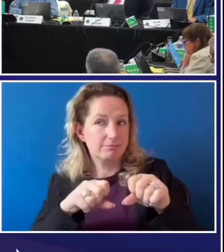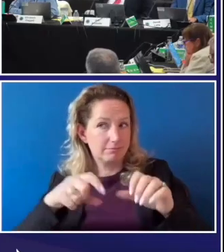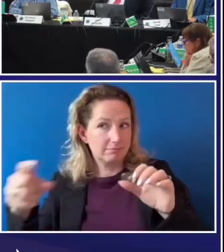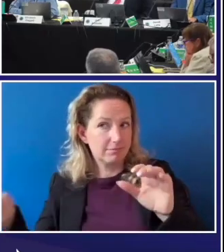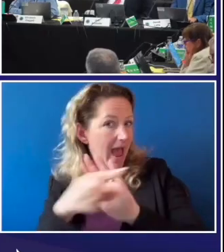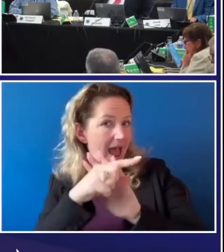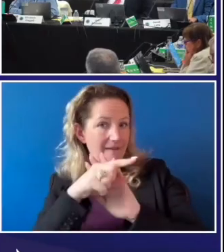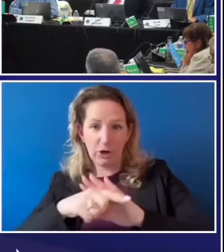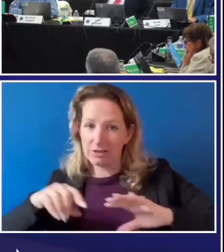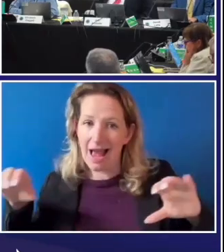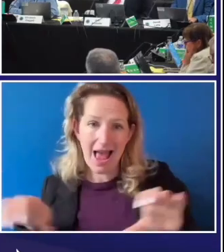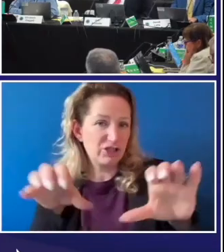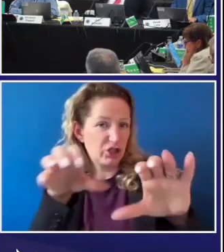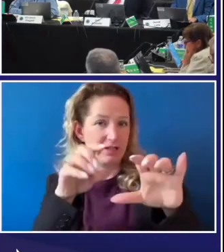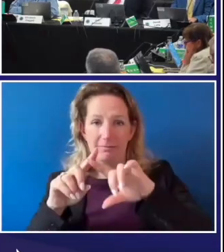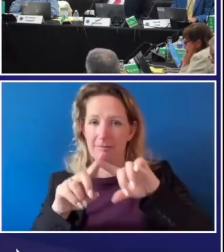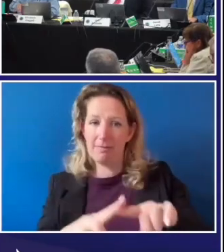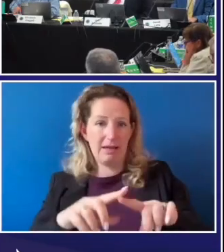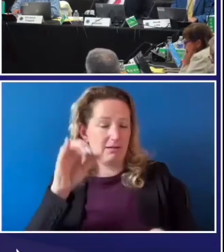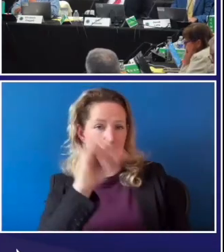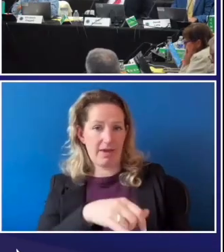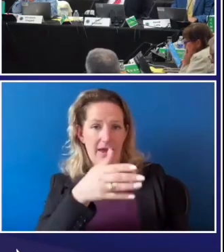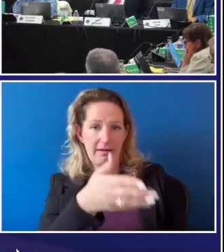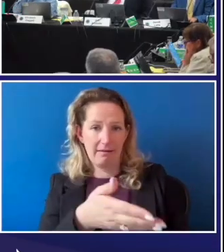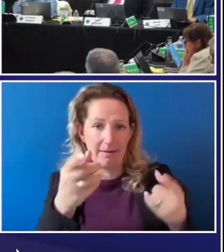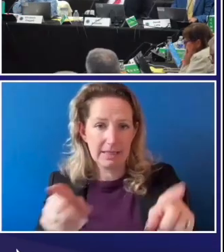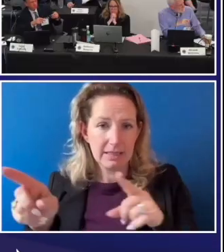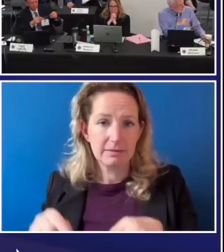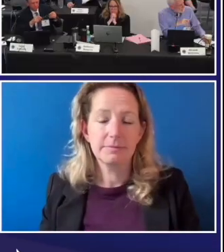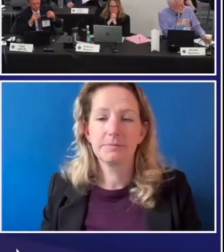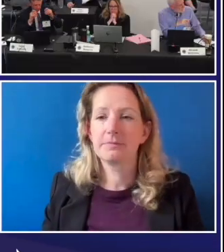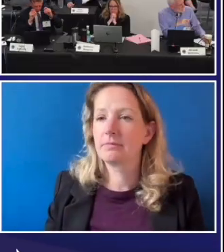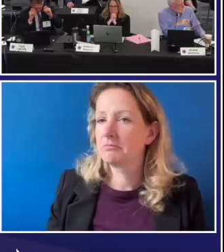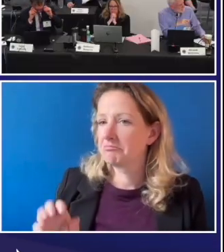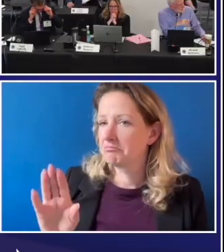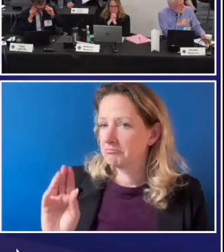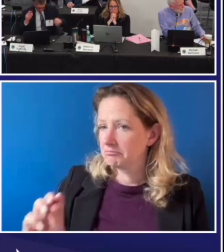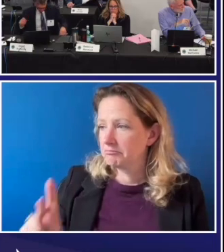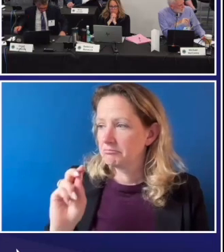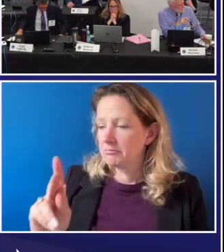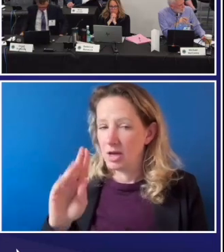Yeah. So my, would you be open to, um, some additional language around trying